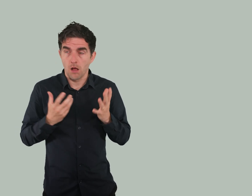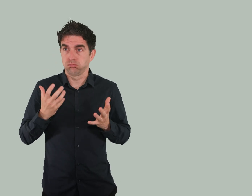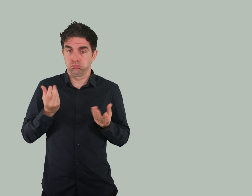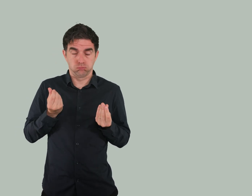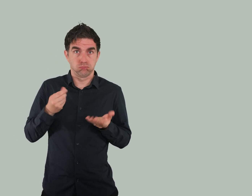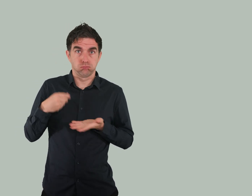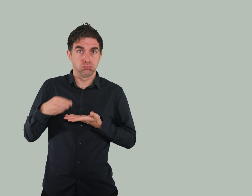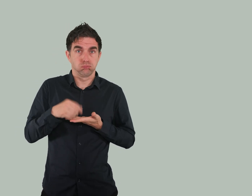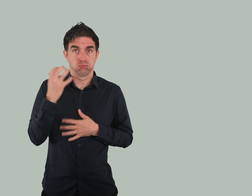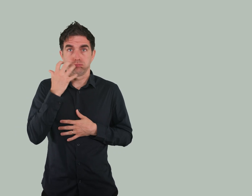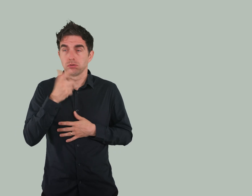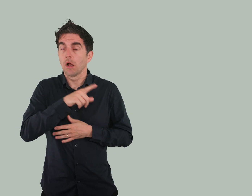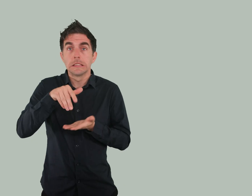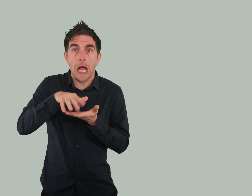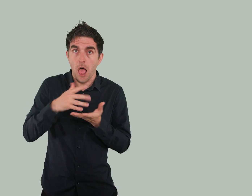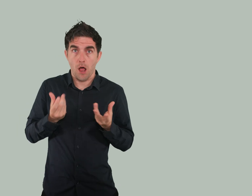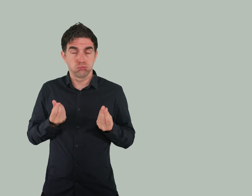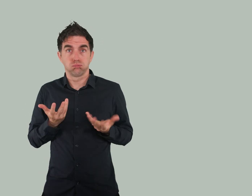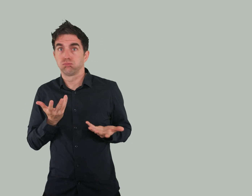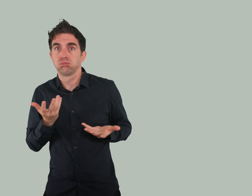sectors that have historically provided